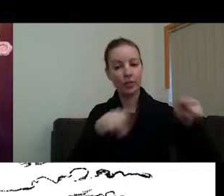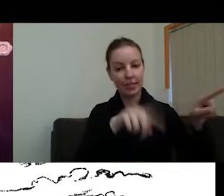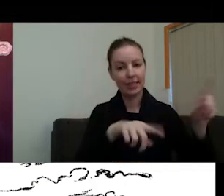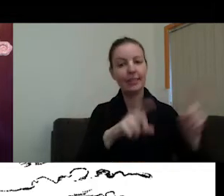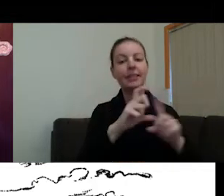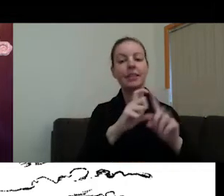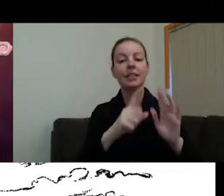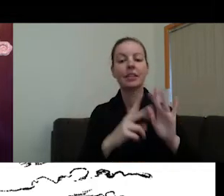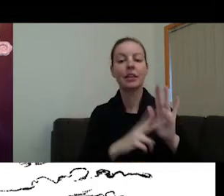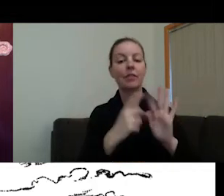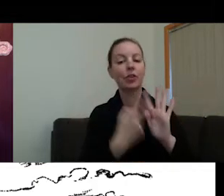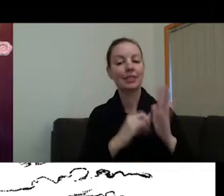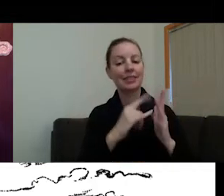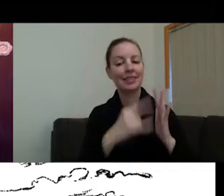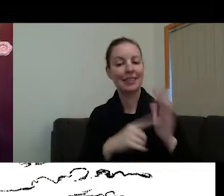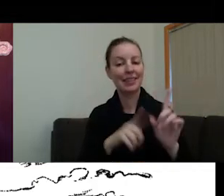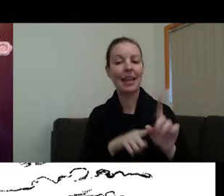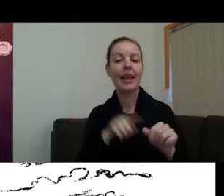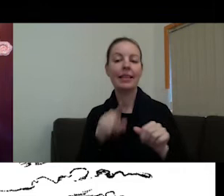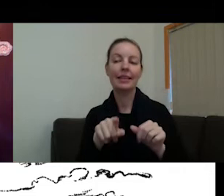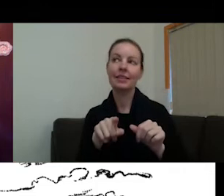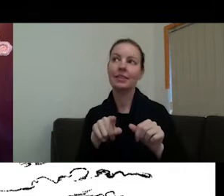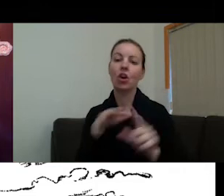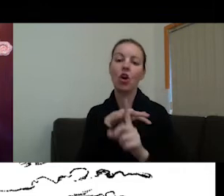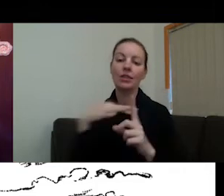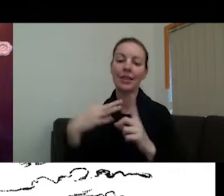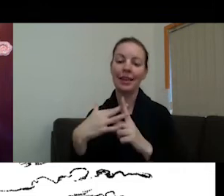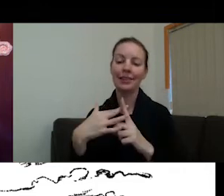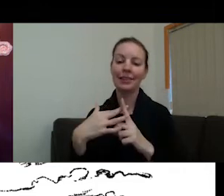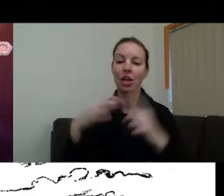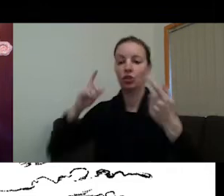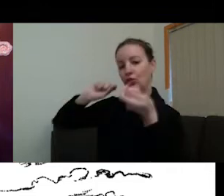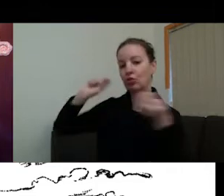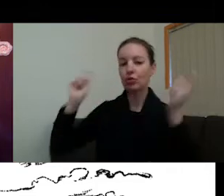in, if we're talking about transformative change in our